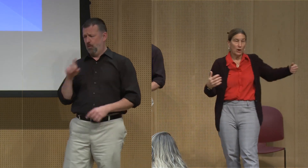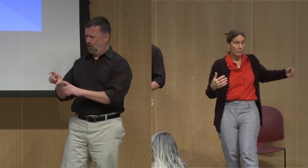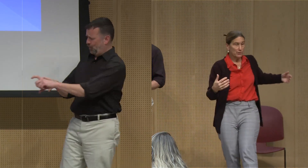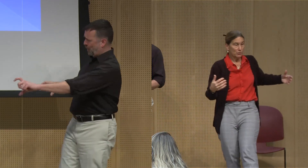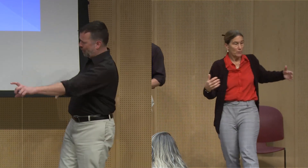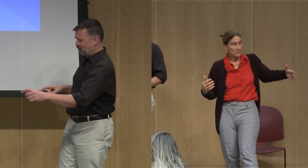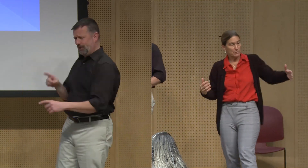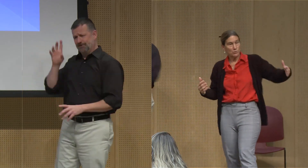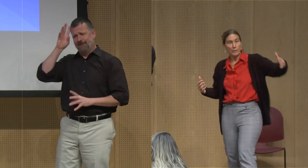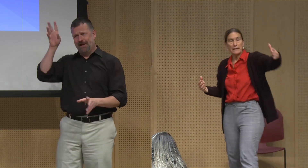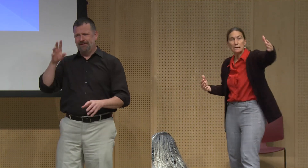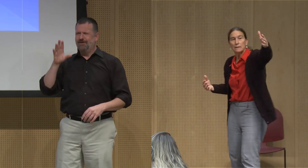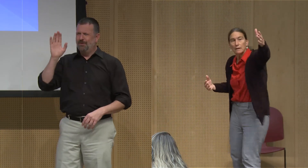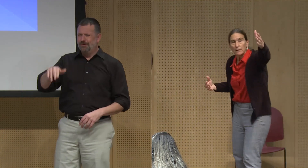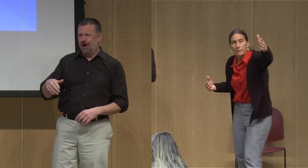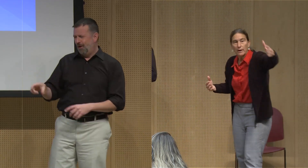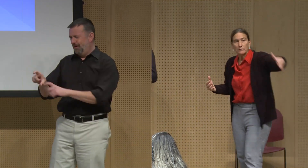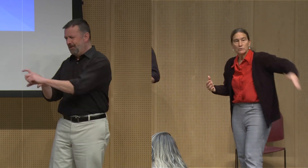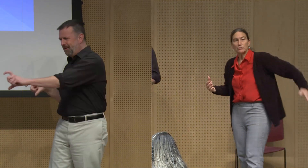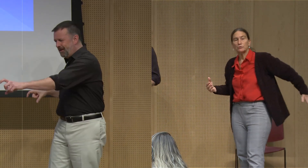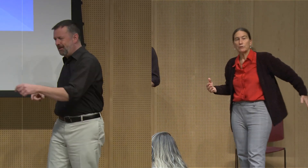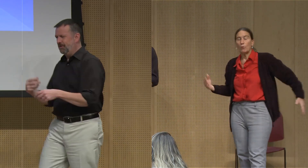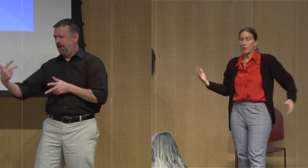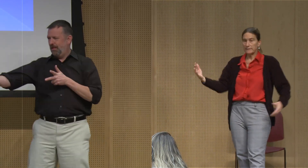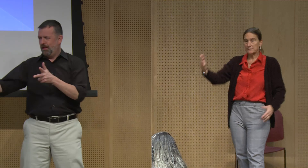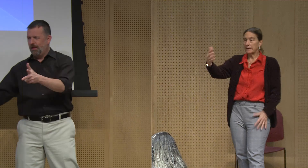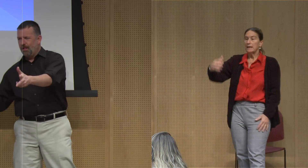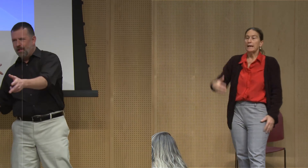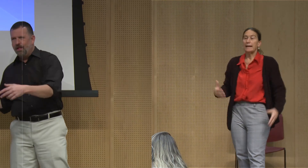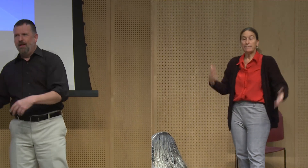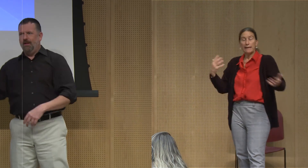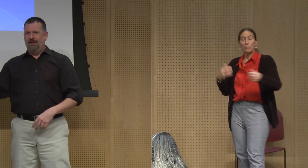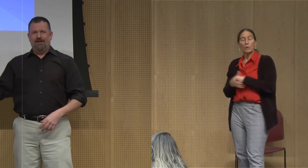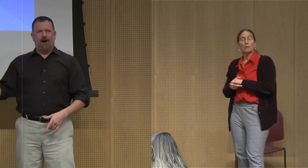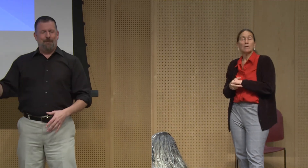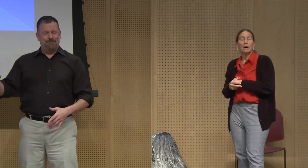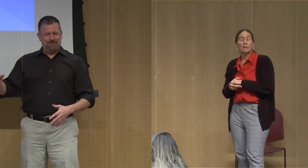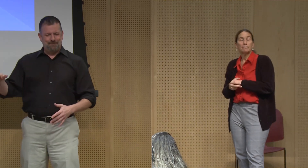SO GUARD RAILS ARE WHAT'S BETWEEN THE TWO STREETS OR ON THE SIDE, AND THEY WERE, UM,